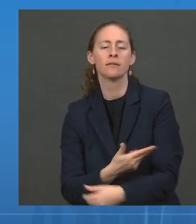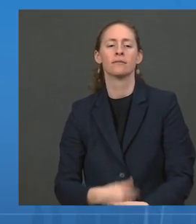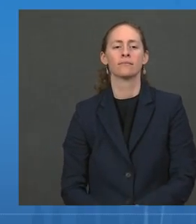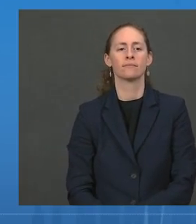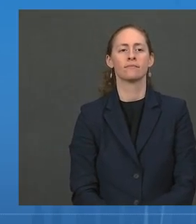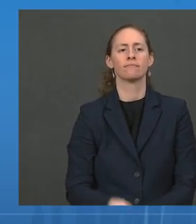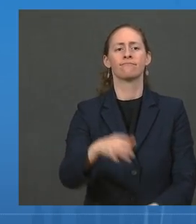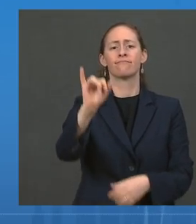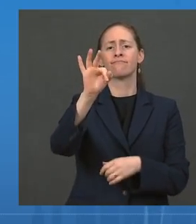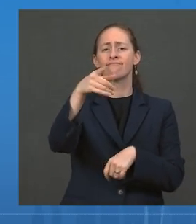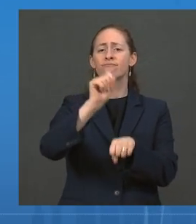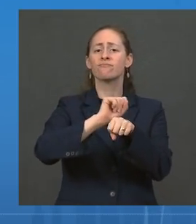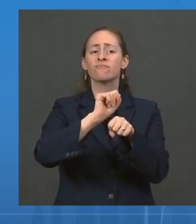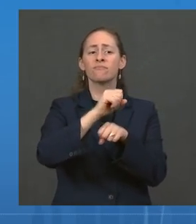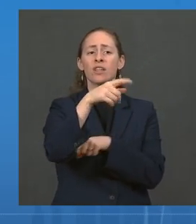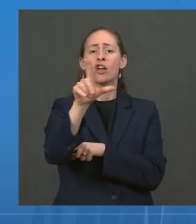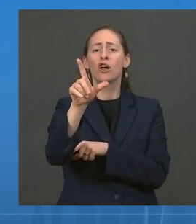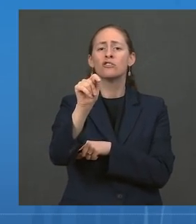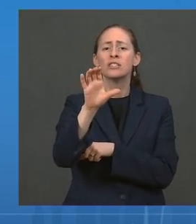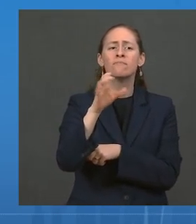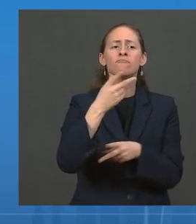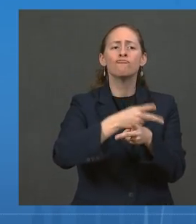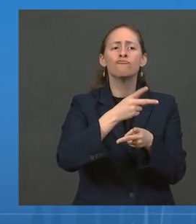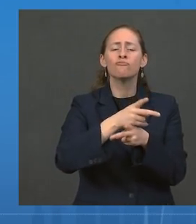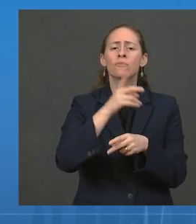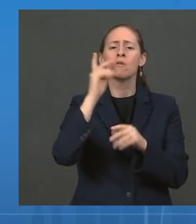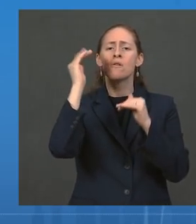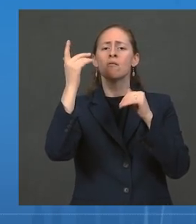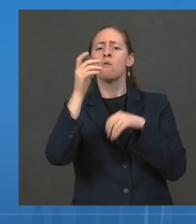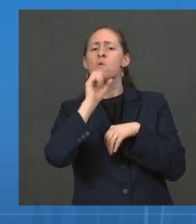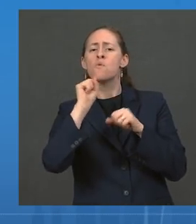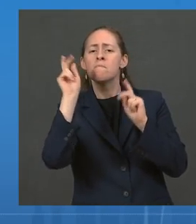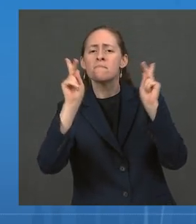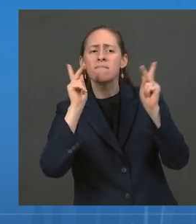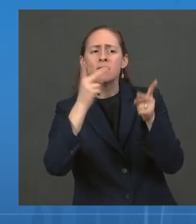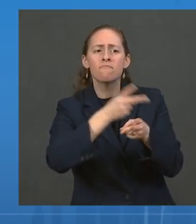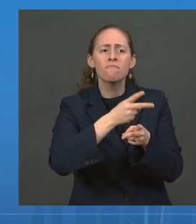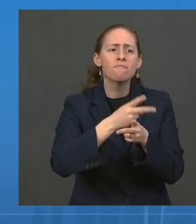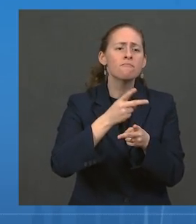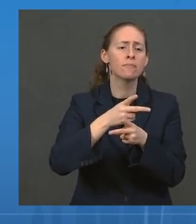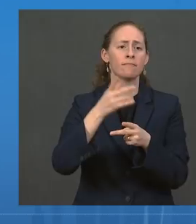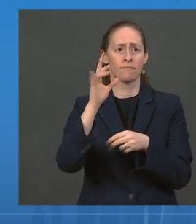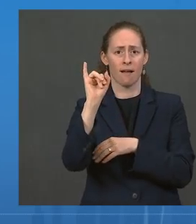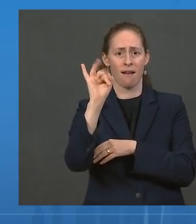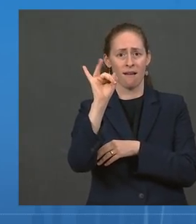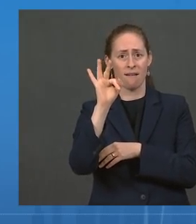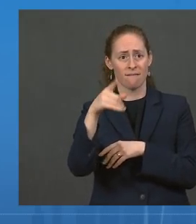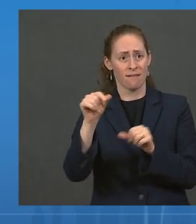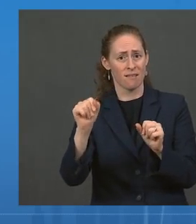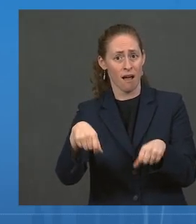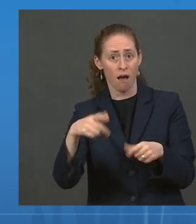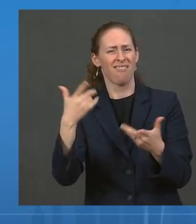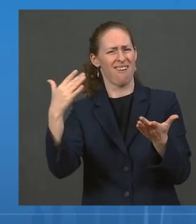65 were among the first eligible for vaccination. And as vaccine coverage increased in these groups,